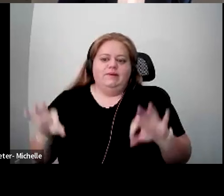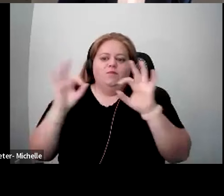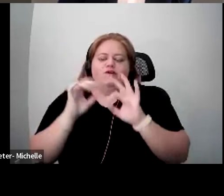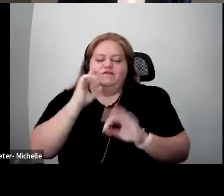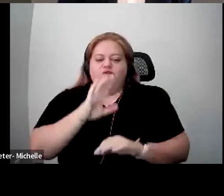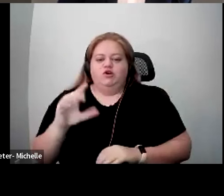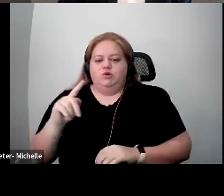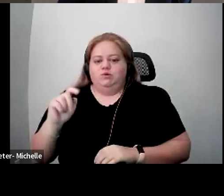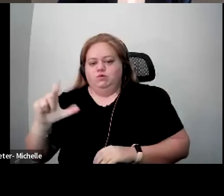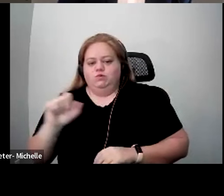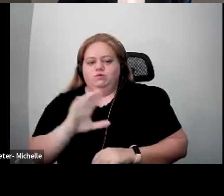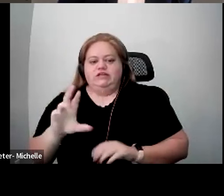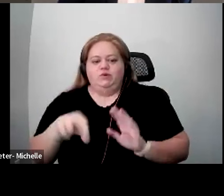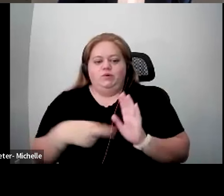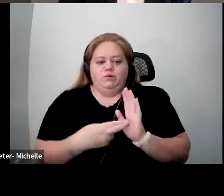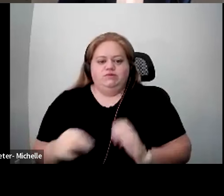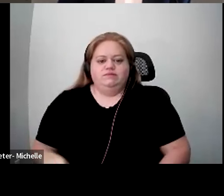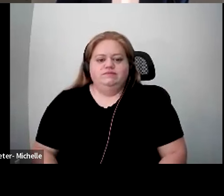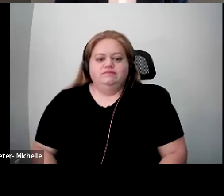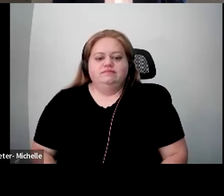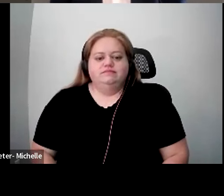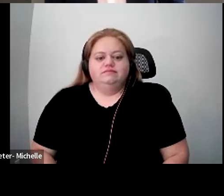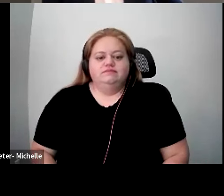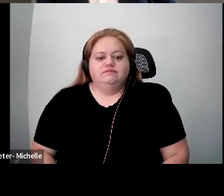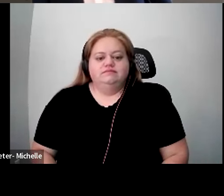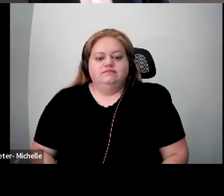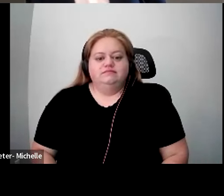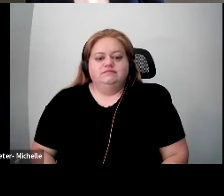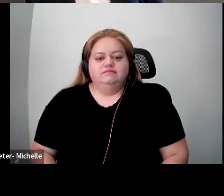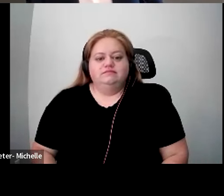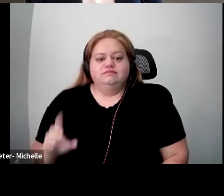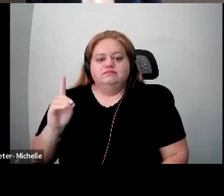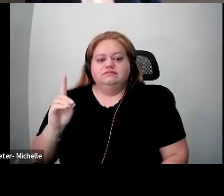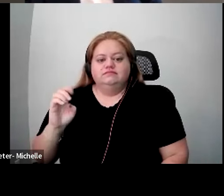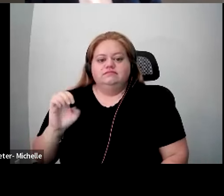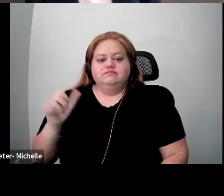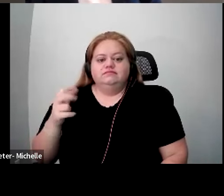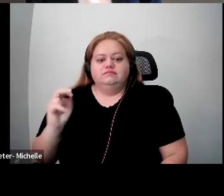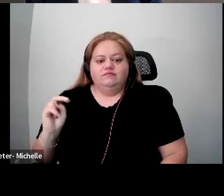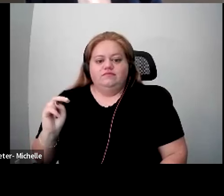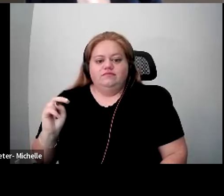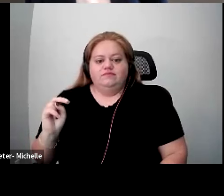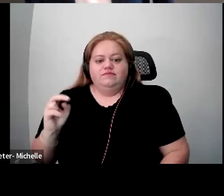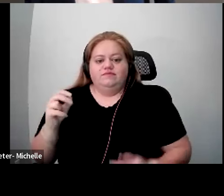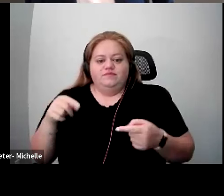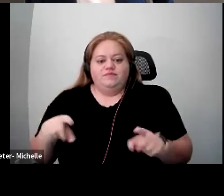and for your roles? So I, while listening,